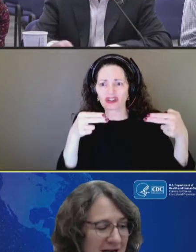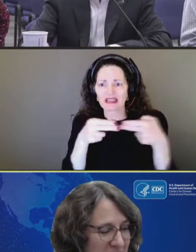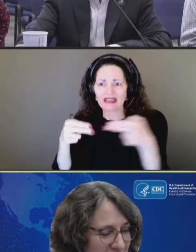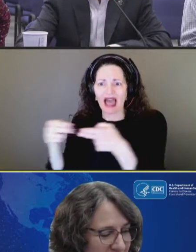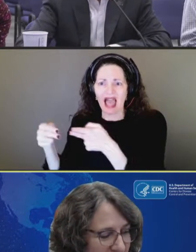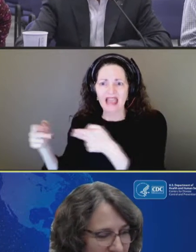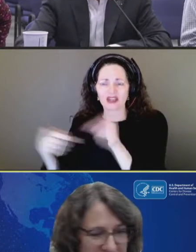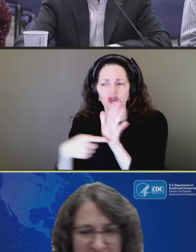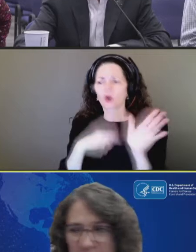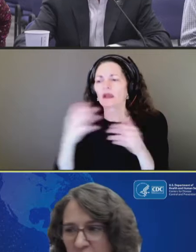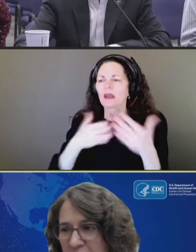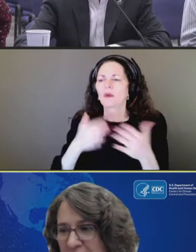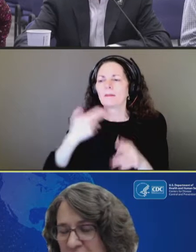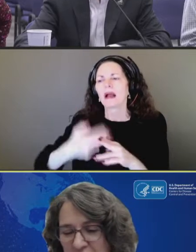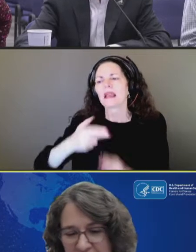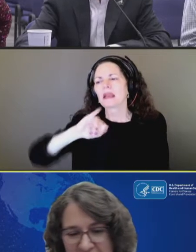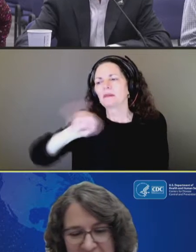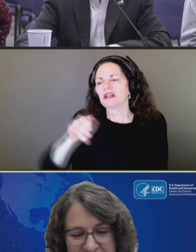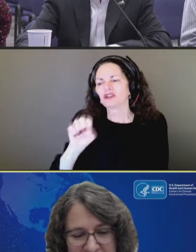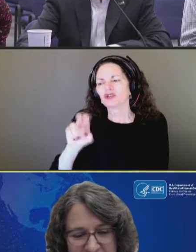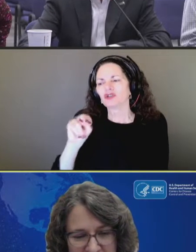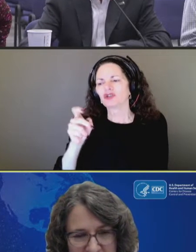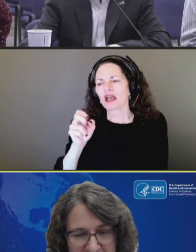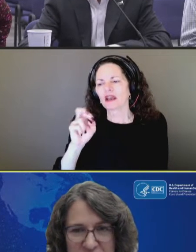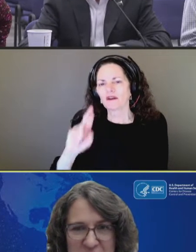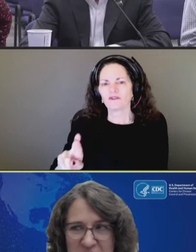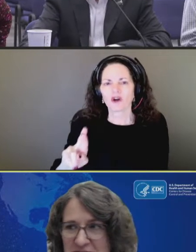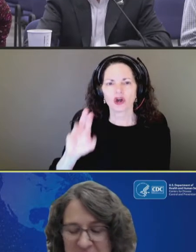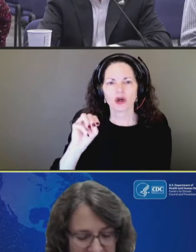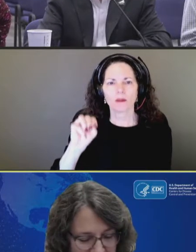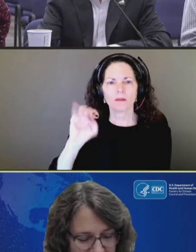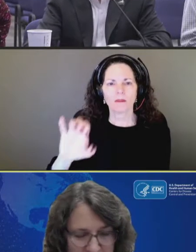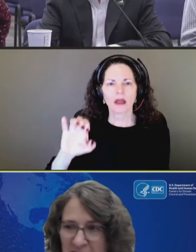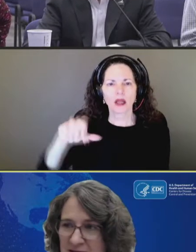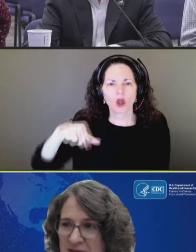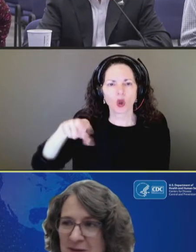my name is Jennifer Mcquiston. I'm currently serving as the incident manager for CDC's Mpox